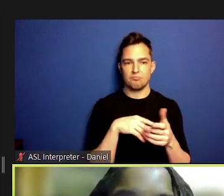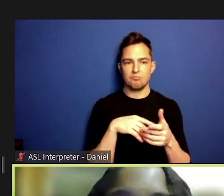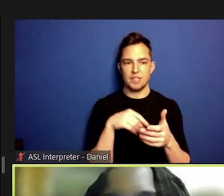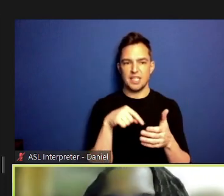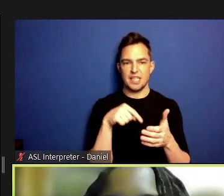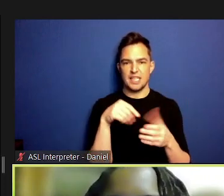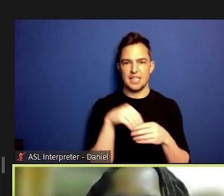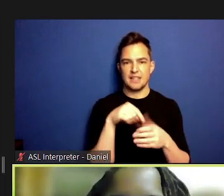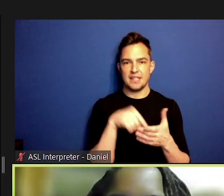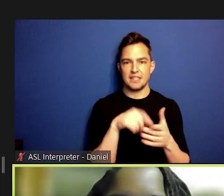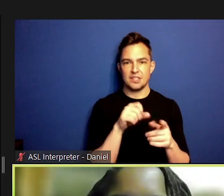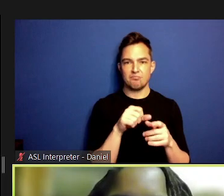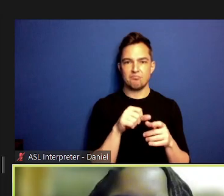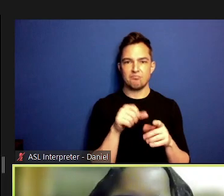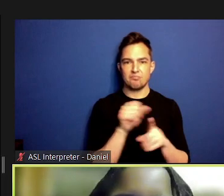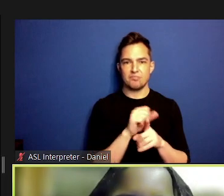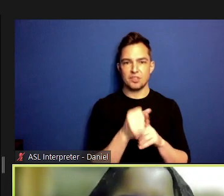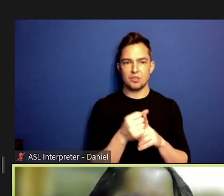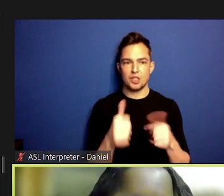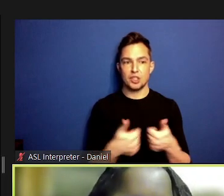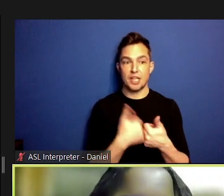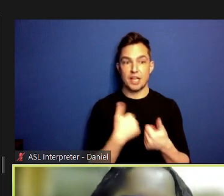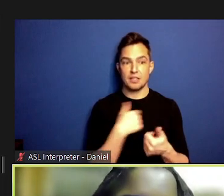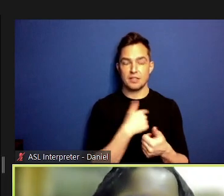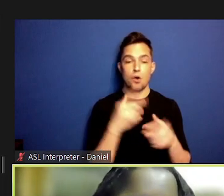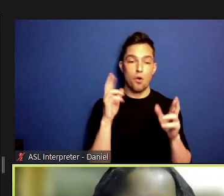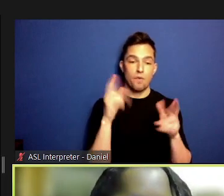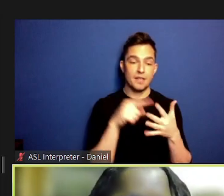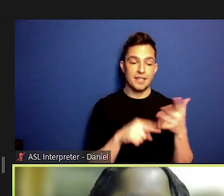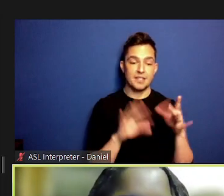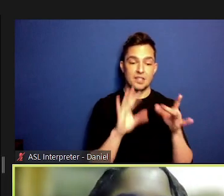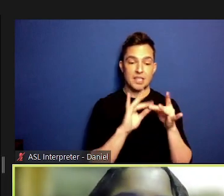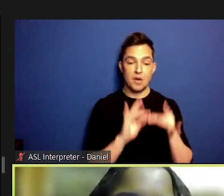So I hope all these narratives really make a strong case for why that's necessary. And